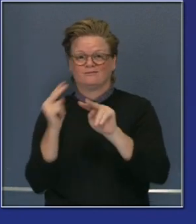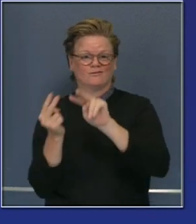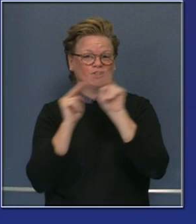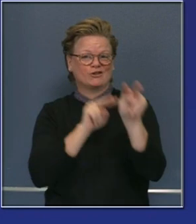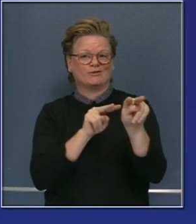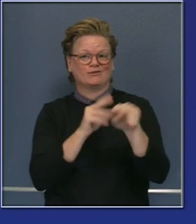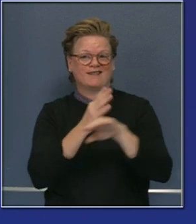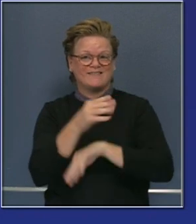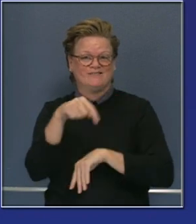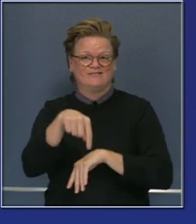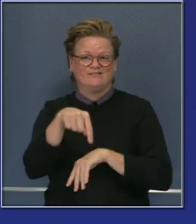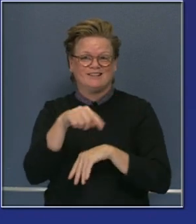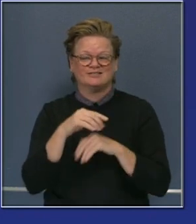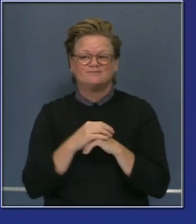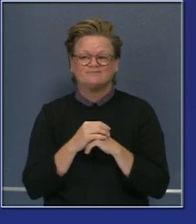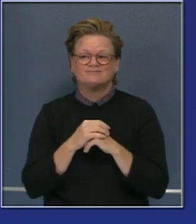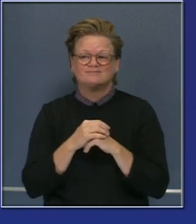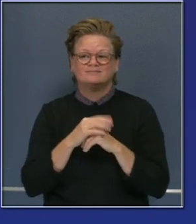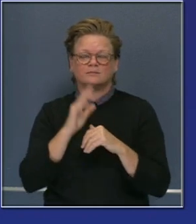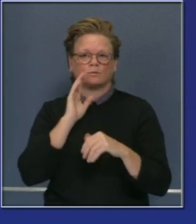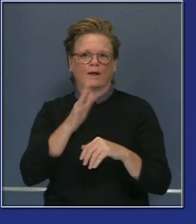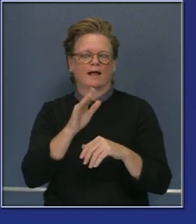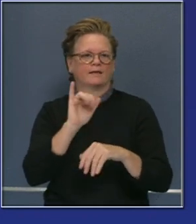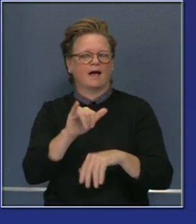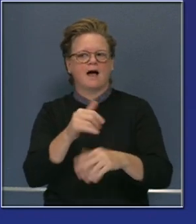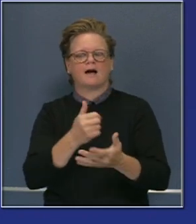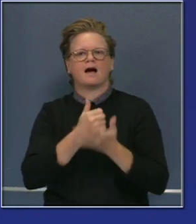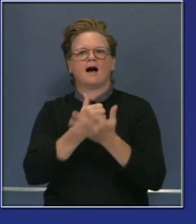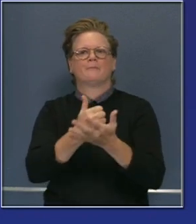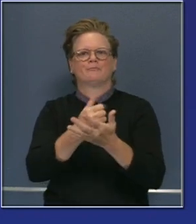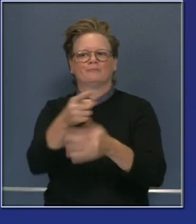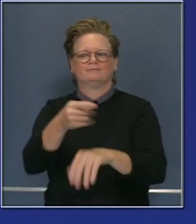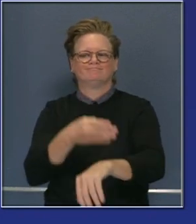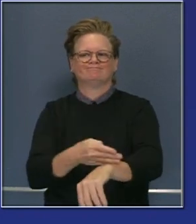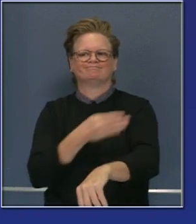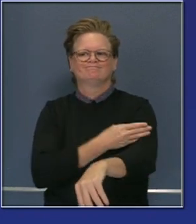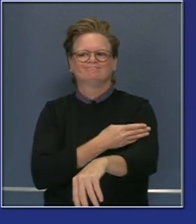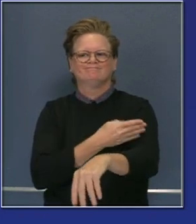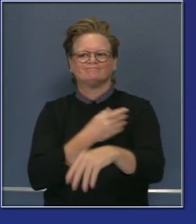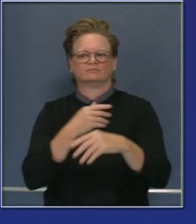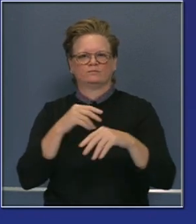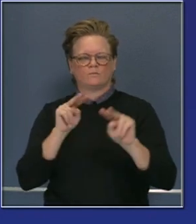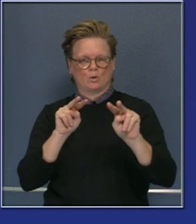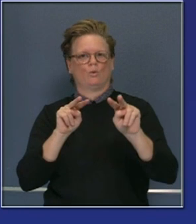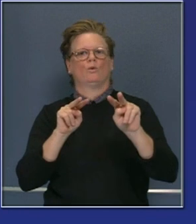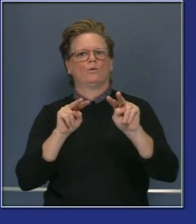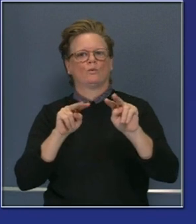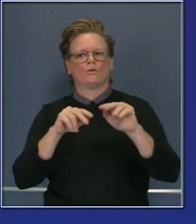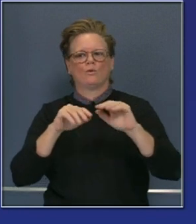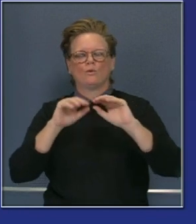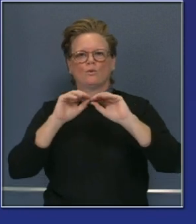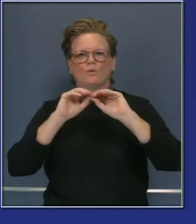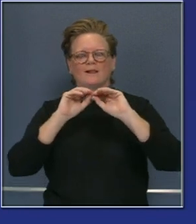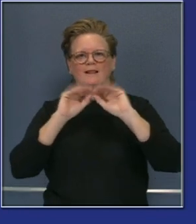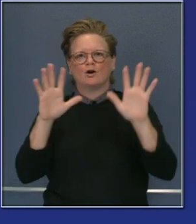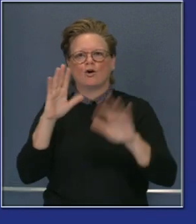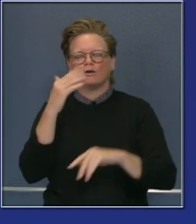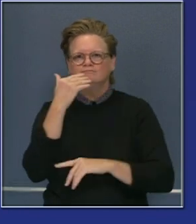INTRODUCE A NEW WEBSITEETHAT WE HOPE YOU USE, THE COVID-19 SITE